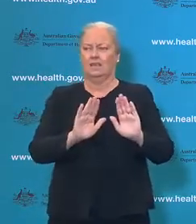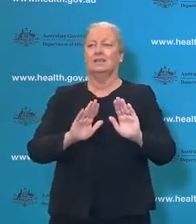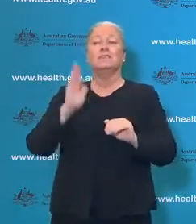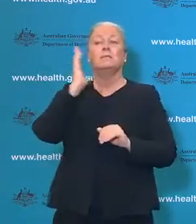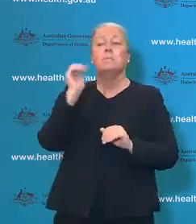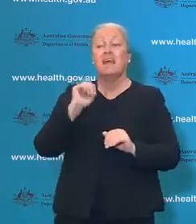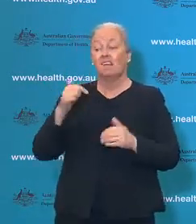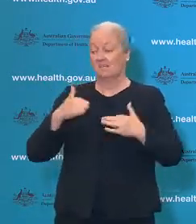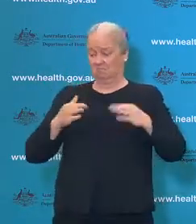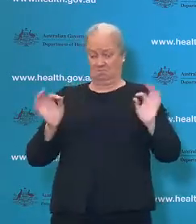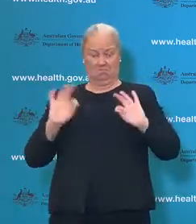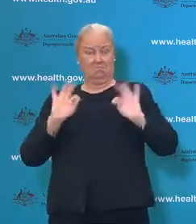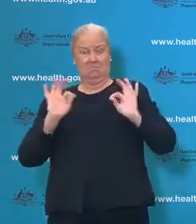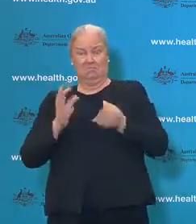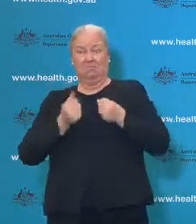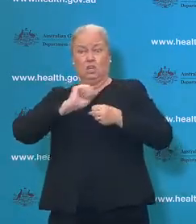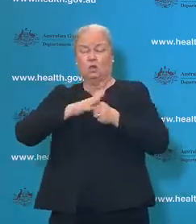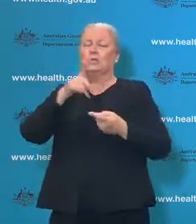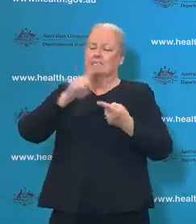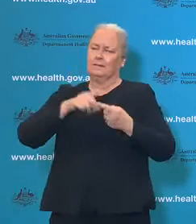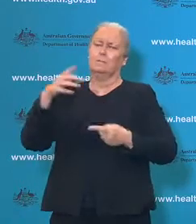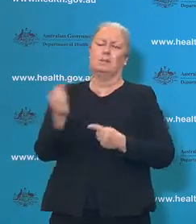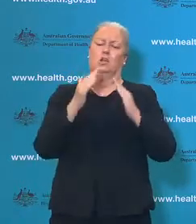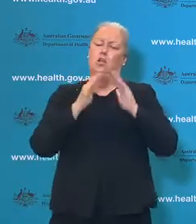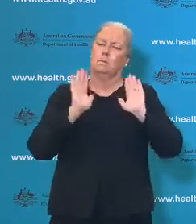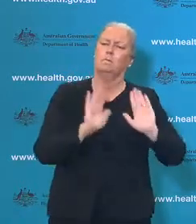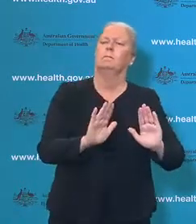the hotel and have arranged to get tested again you are making a major